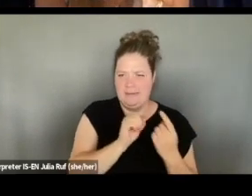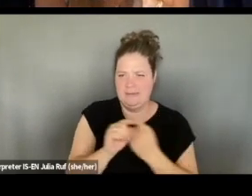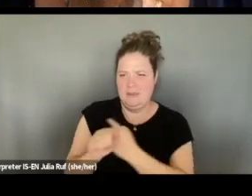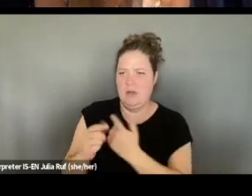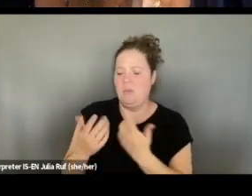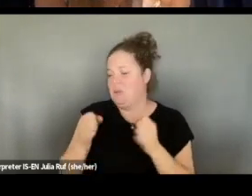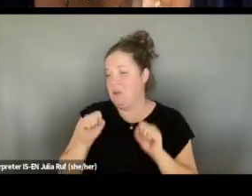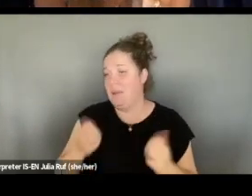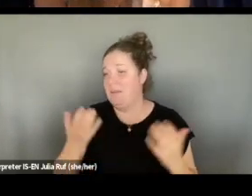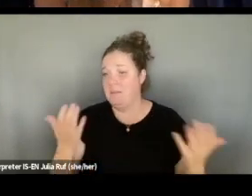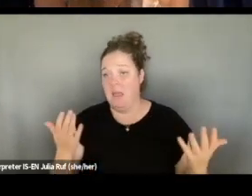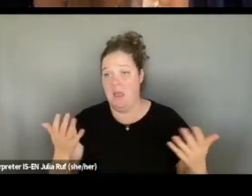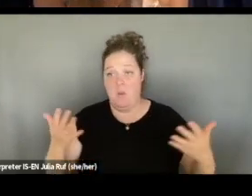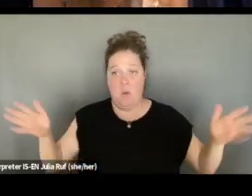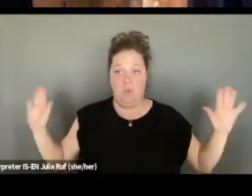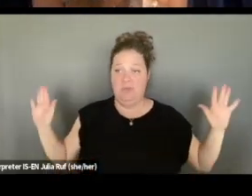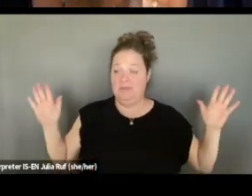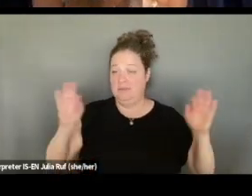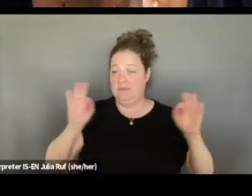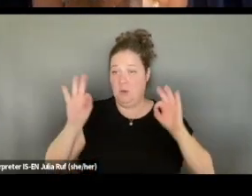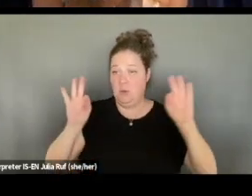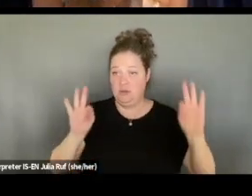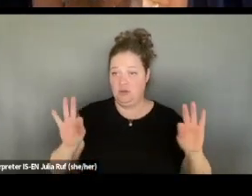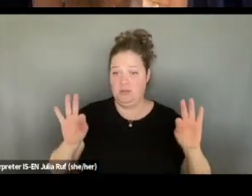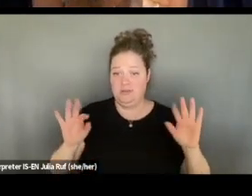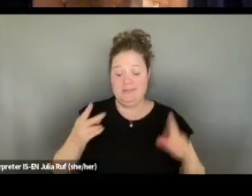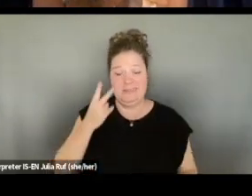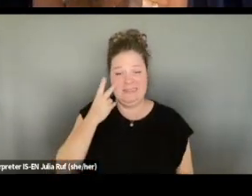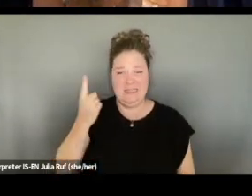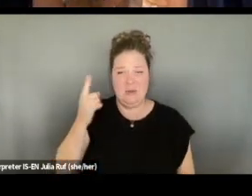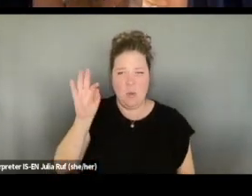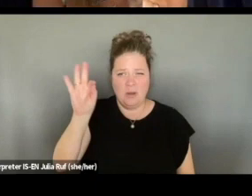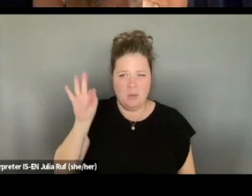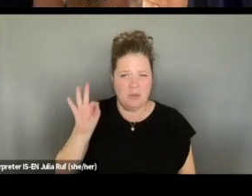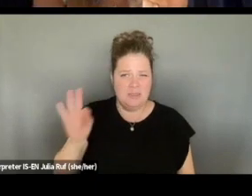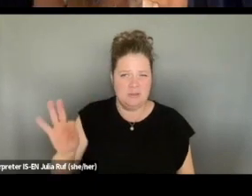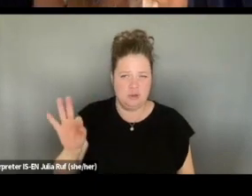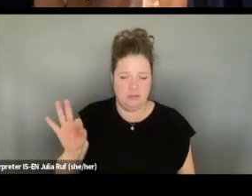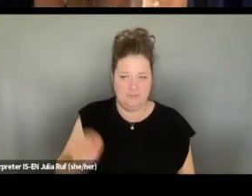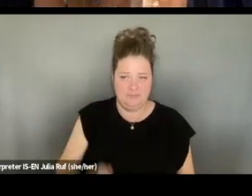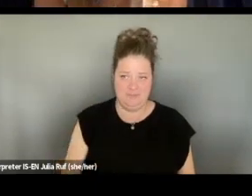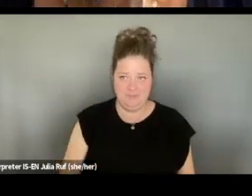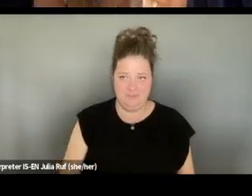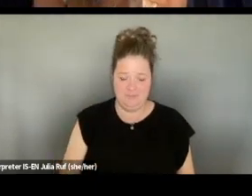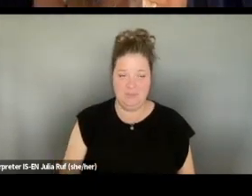answer, to raise questions on anything. We have one question here. In feedback, how important is the